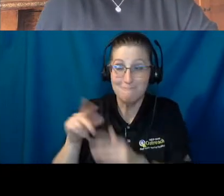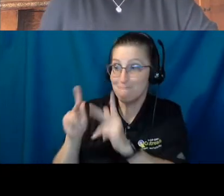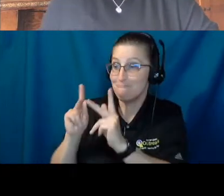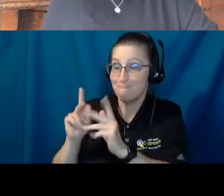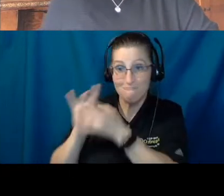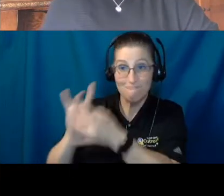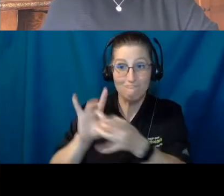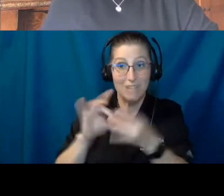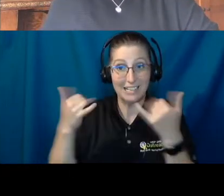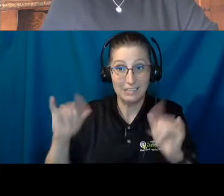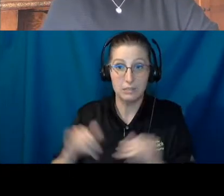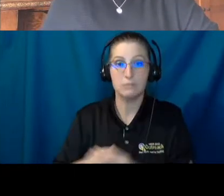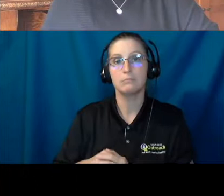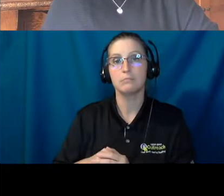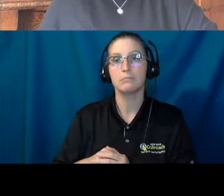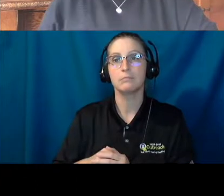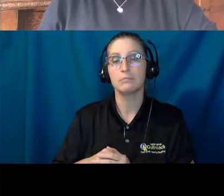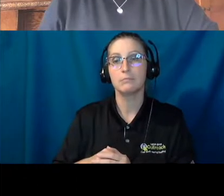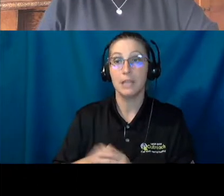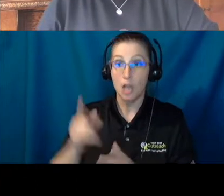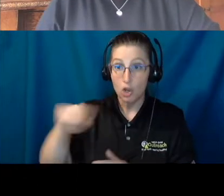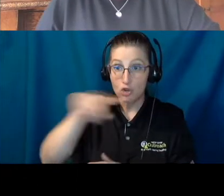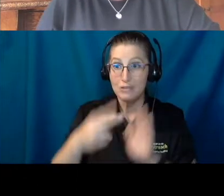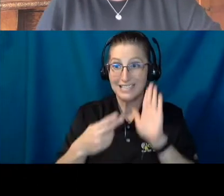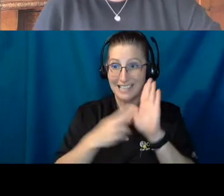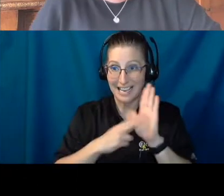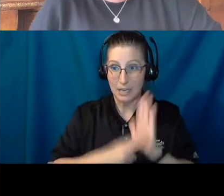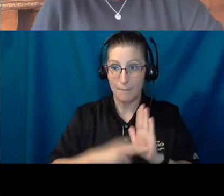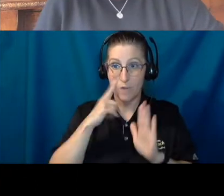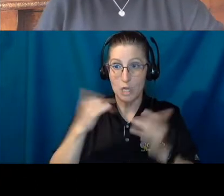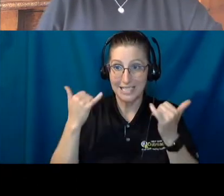And I think just the fact that you shown up and signed up to attend this webinar demonstrates